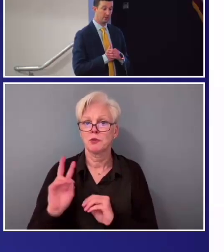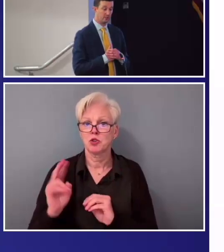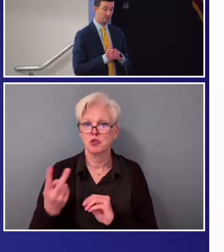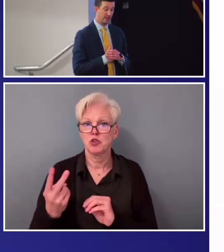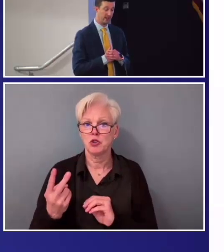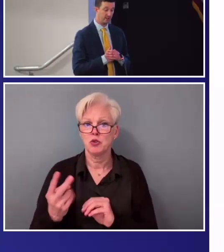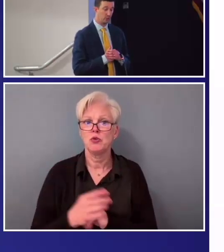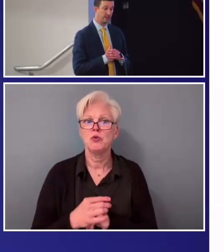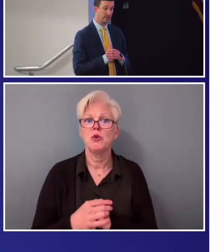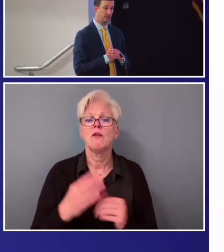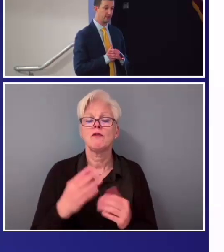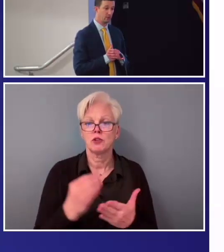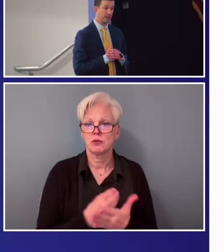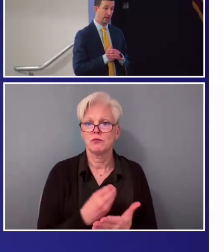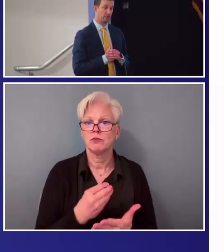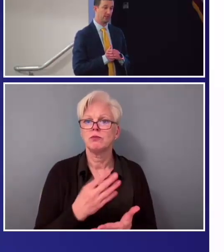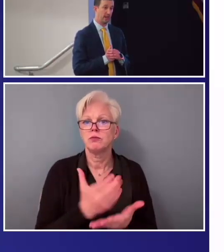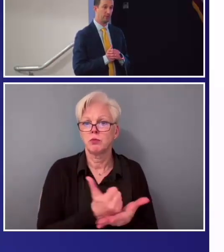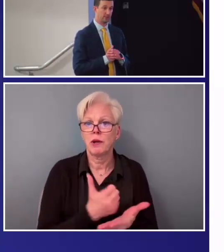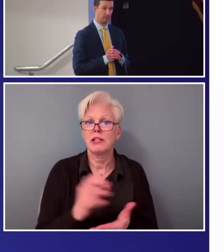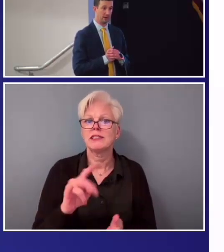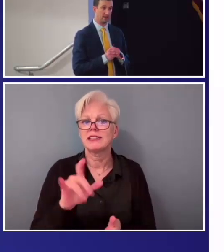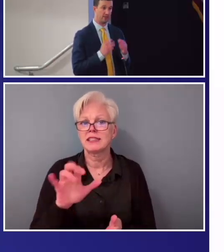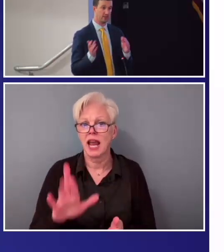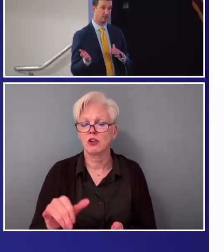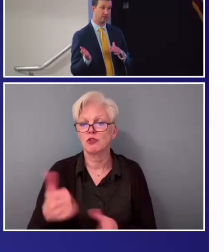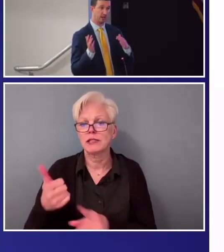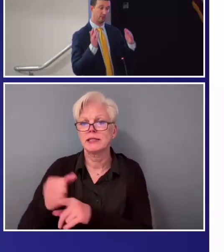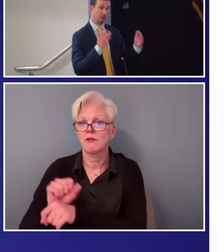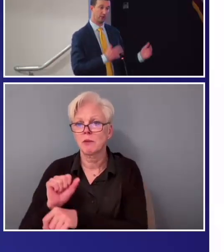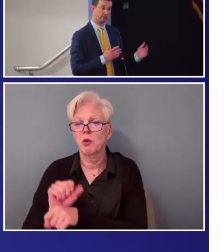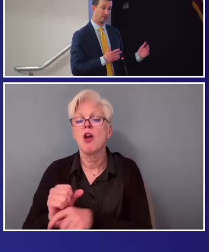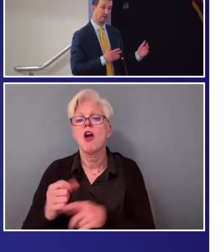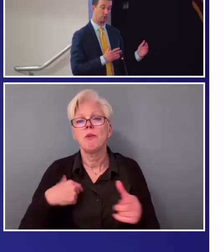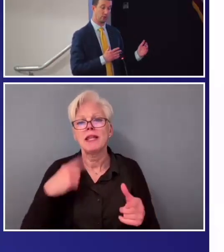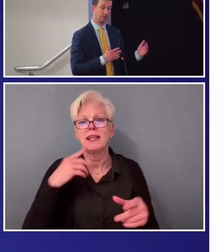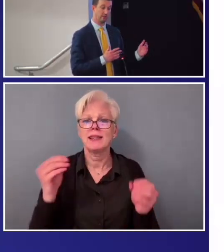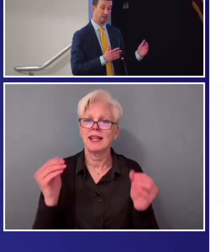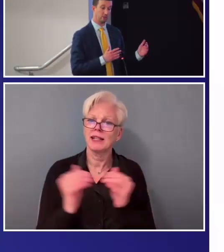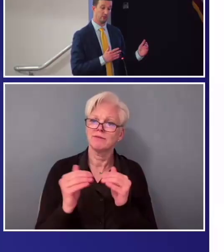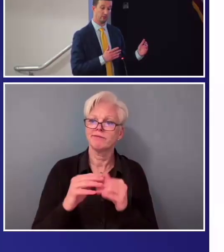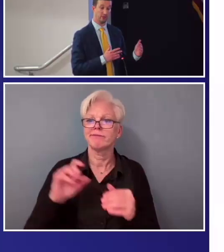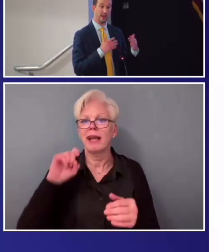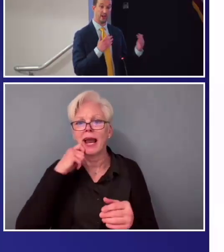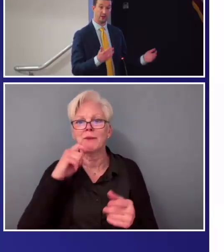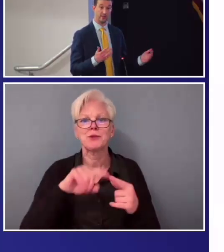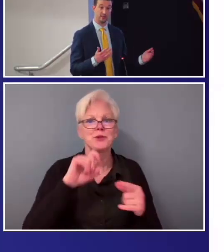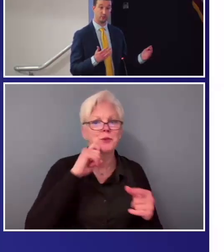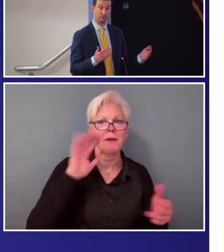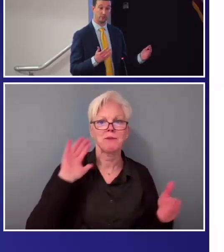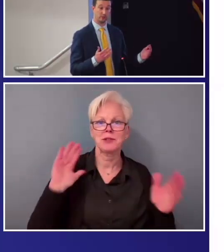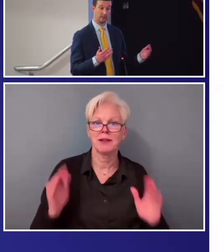The reason for that is we think it is the most apples-to-apples comparison to the type of earnings data that will be available from the IRS when we're looking